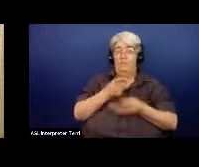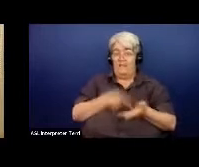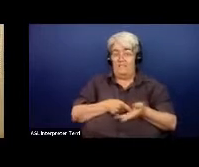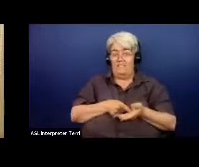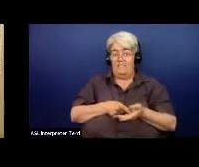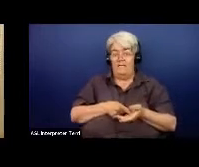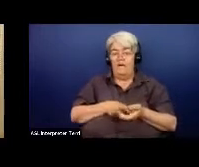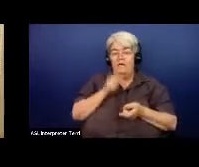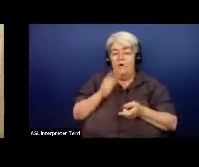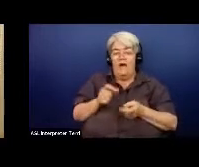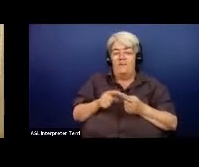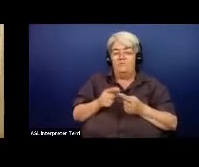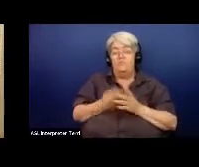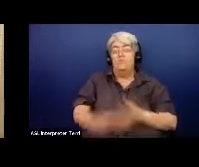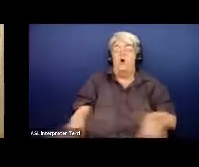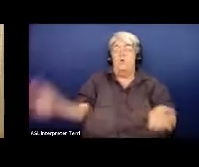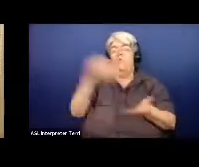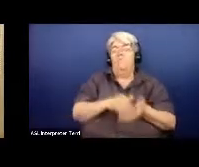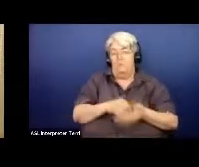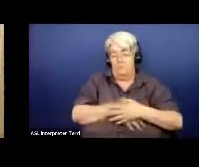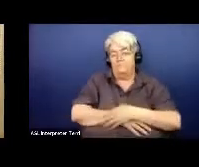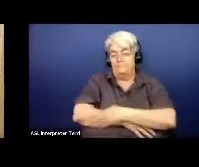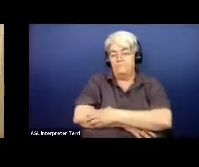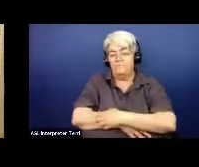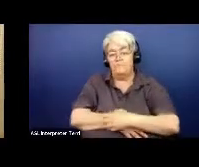needing to recreate the wheel. Moving